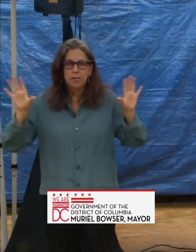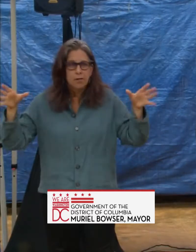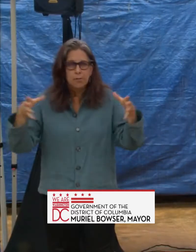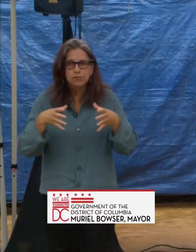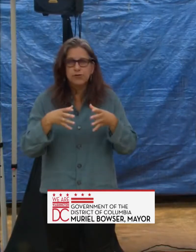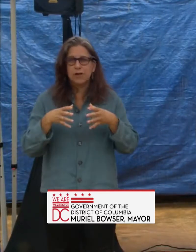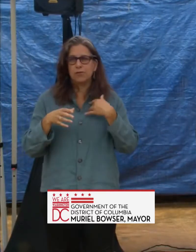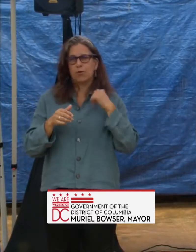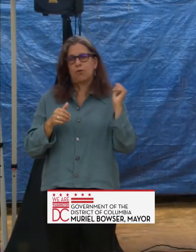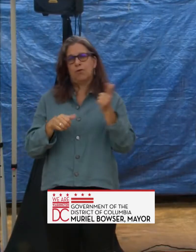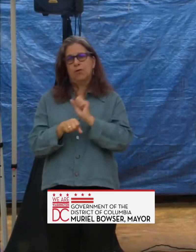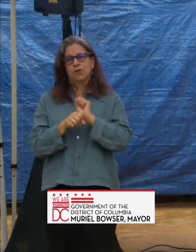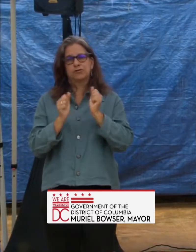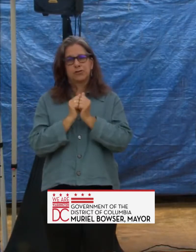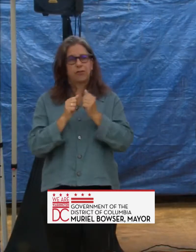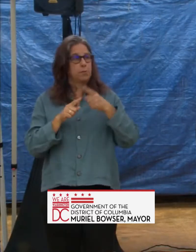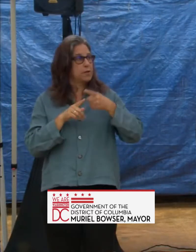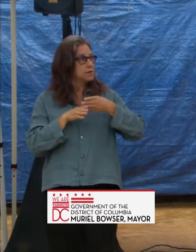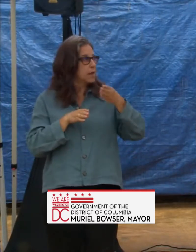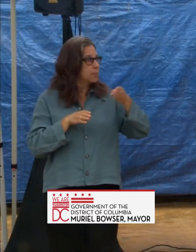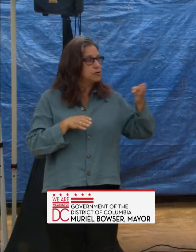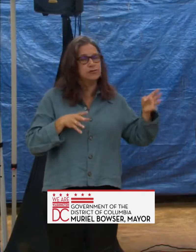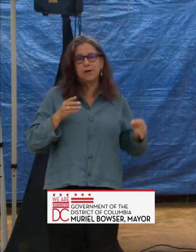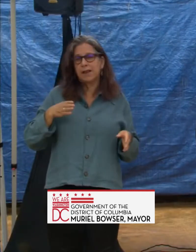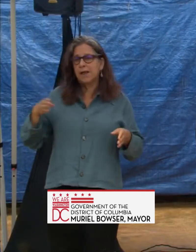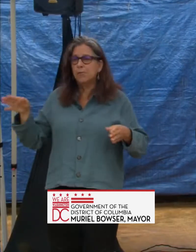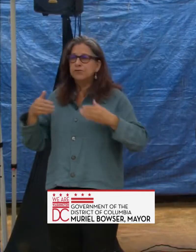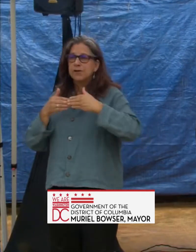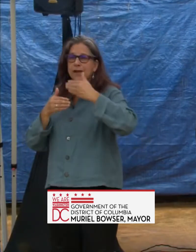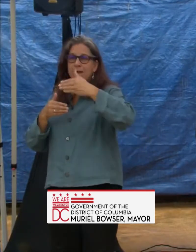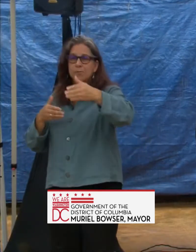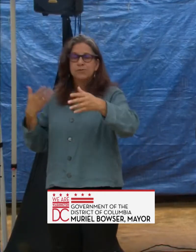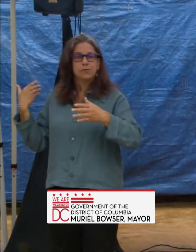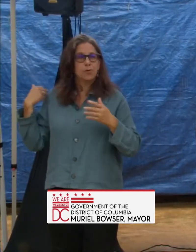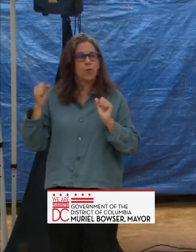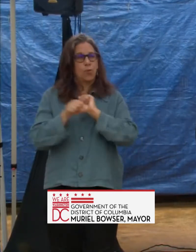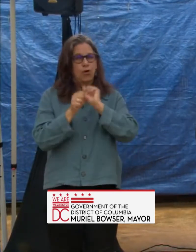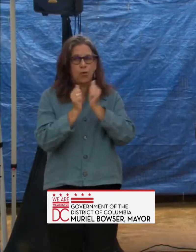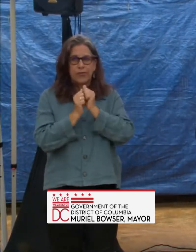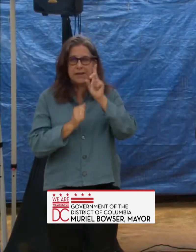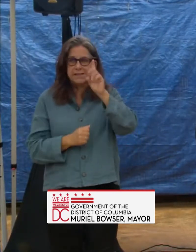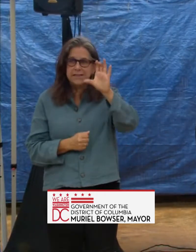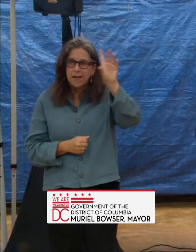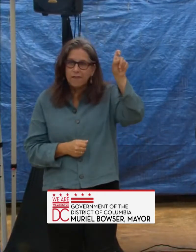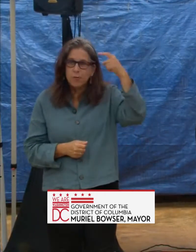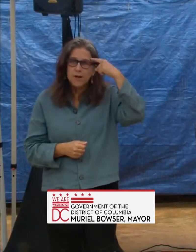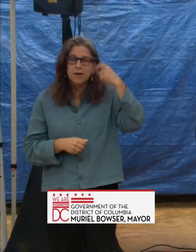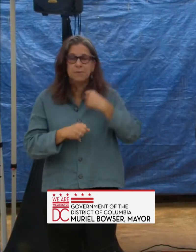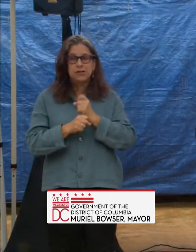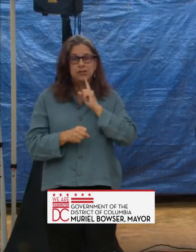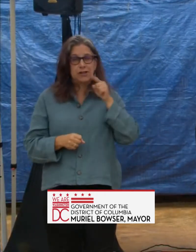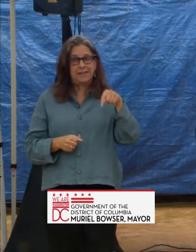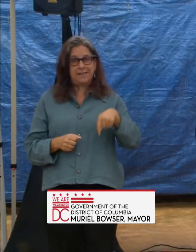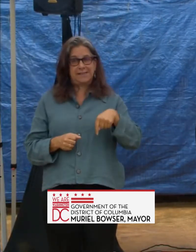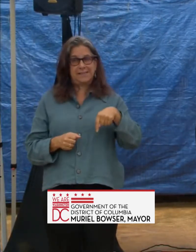NEIGHBORS WORKING HAND IN HAND WITH OUR GOVERNMENT AT EVERY STEP OF THE WAY TO MAKE SURE THIS TRULY, TRULY REFLECTS WHAT